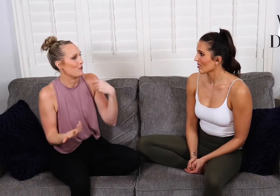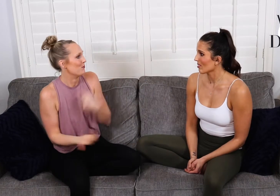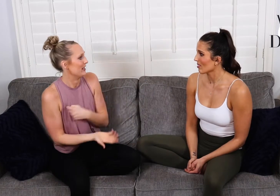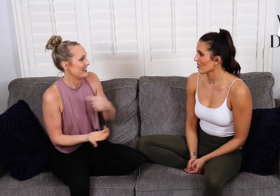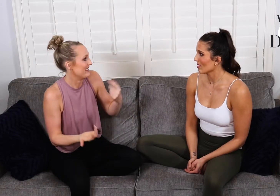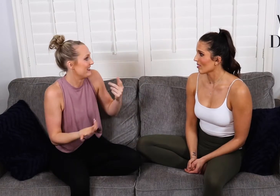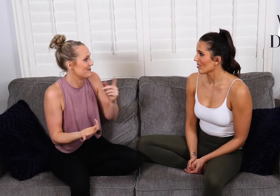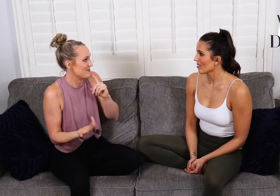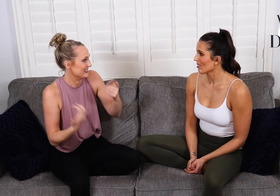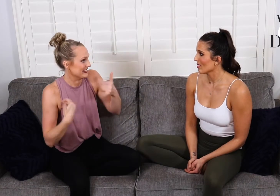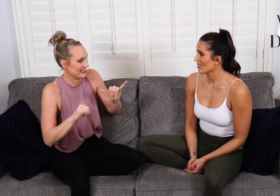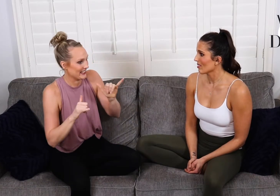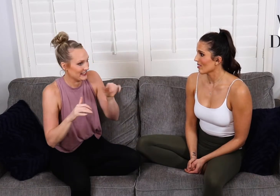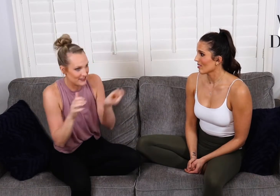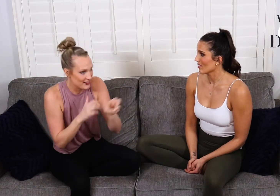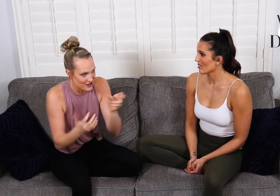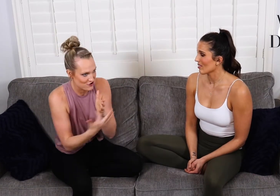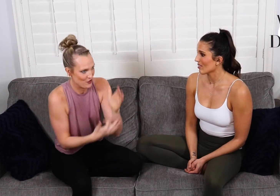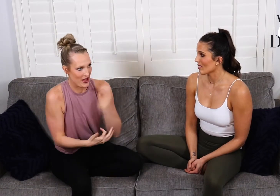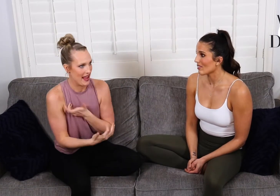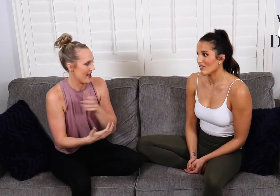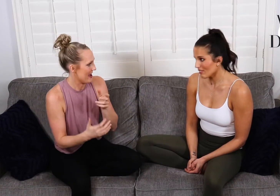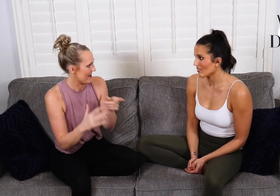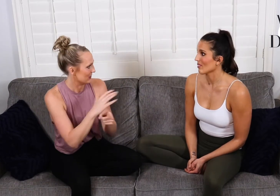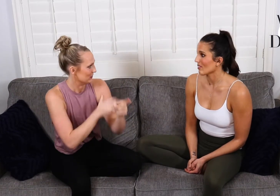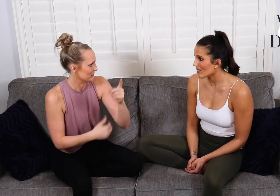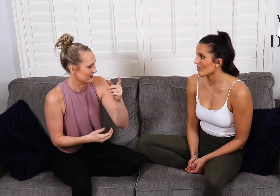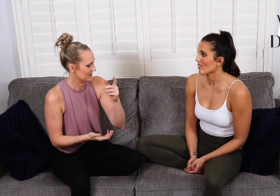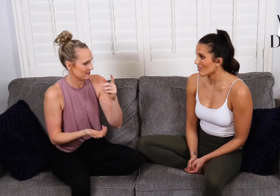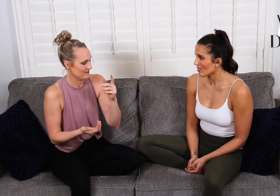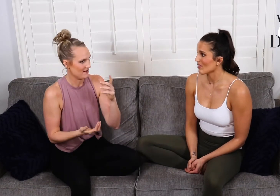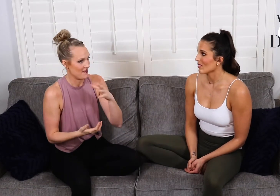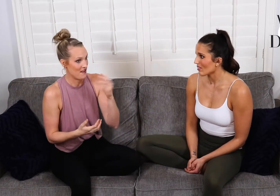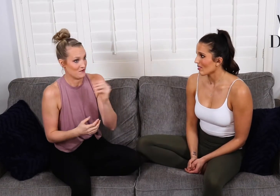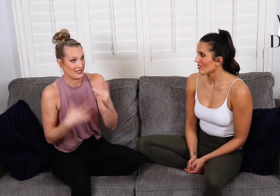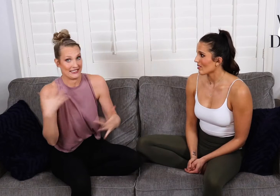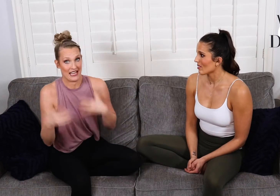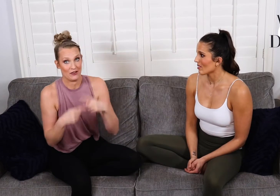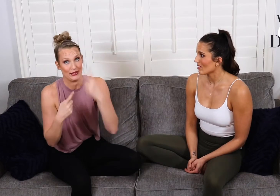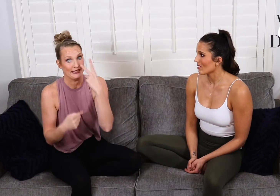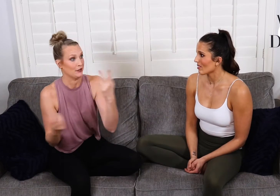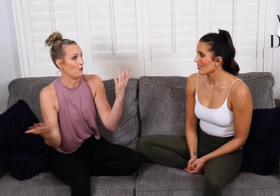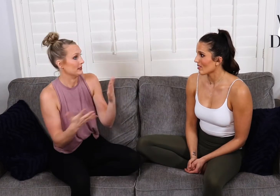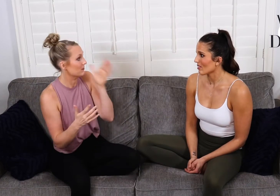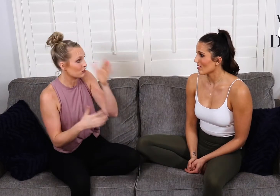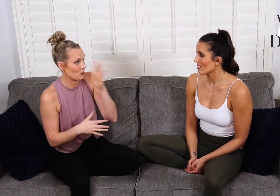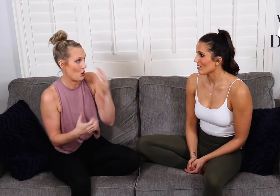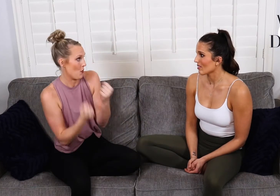And so we're still navigating through our journey and we're just so excited to see what the future